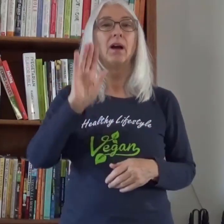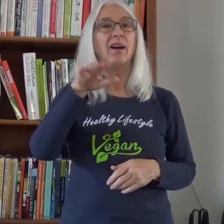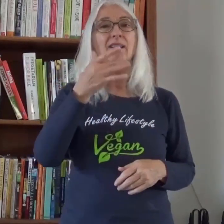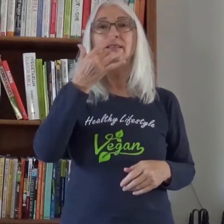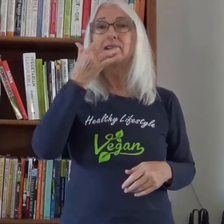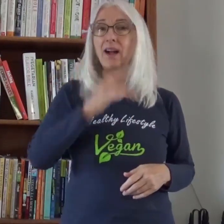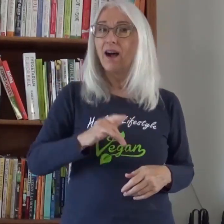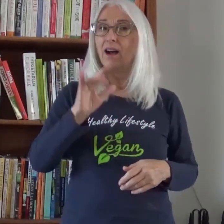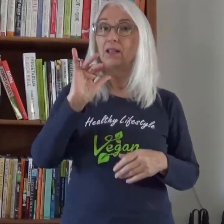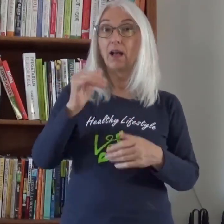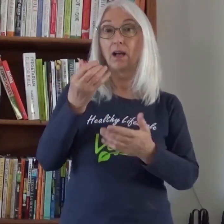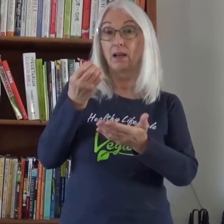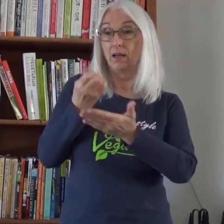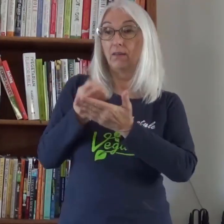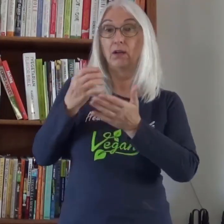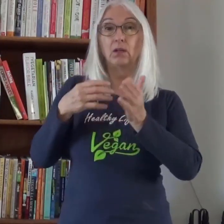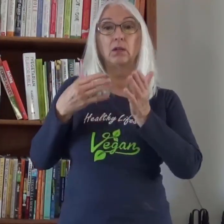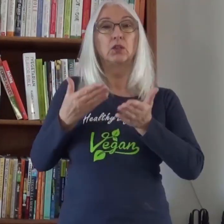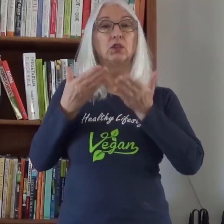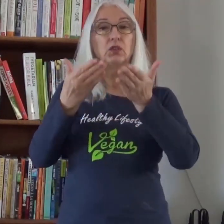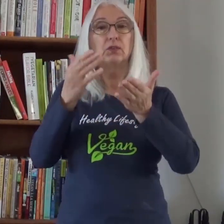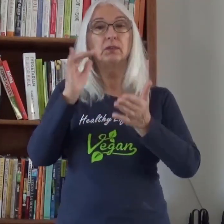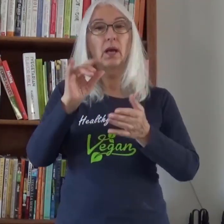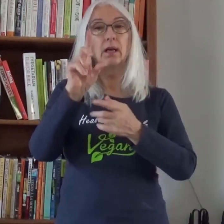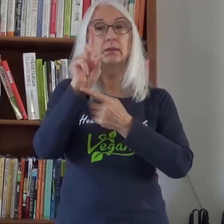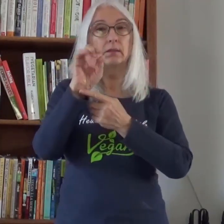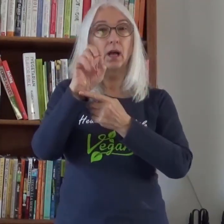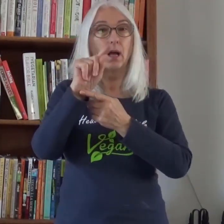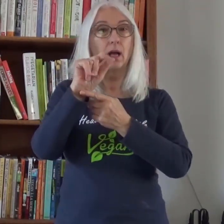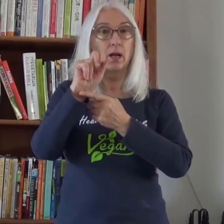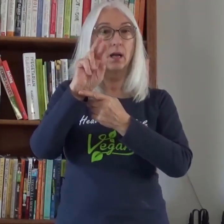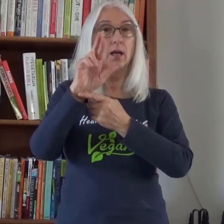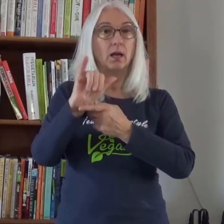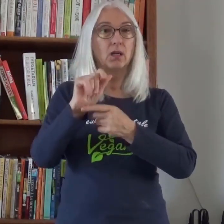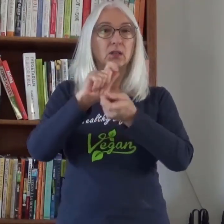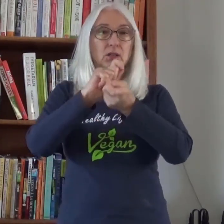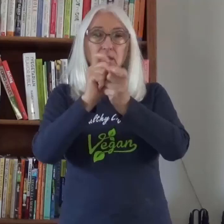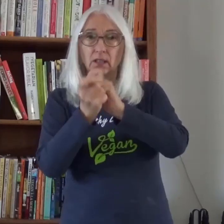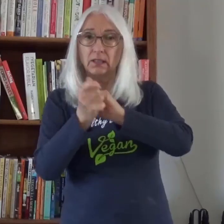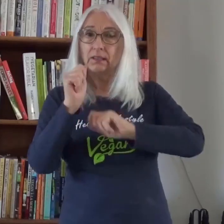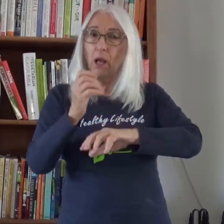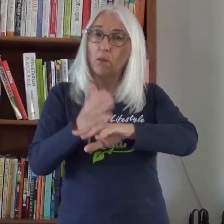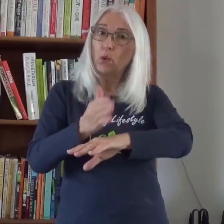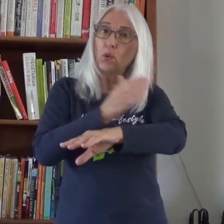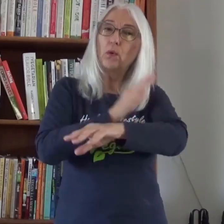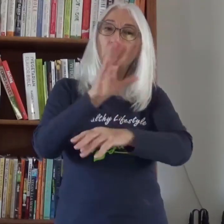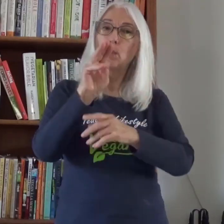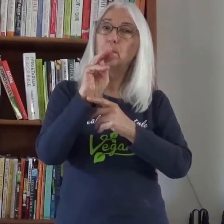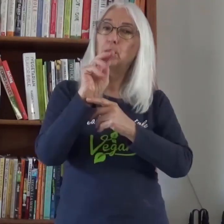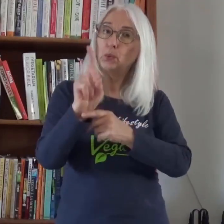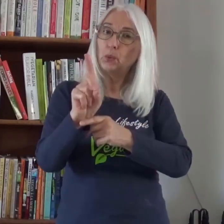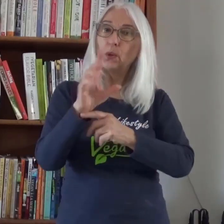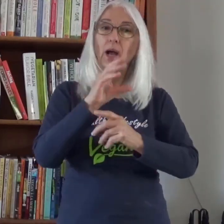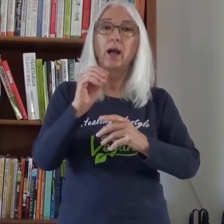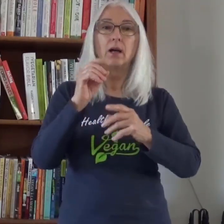Luckily, evidence suggests dietary changes can improve mood and